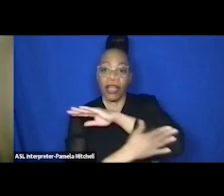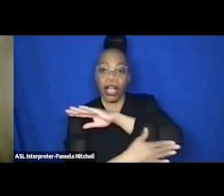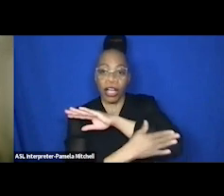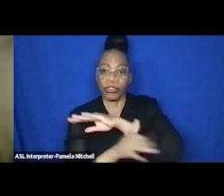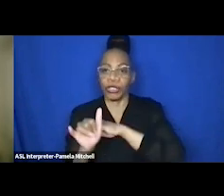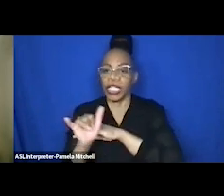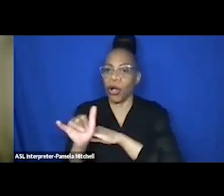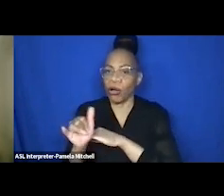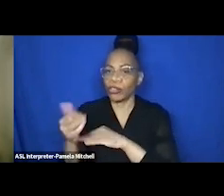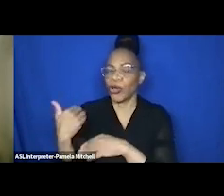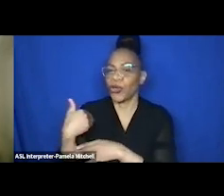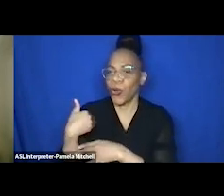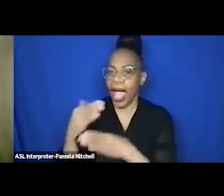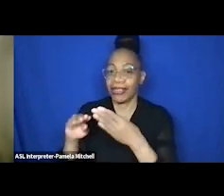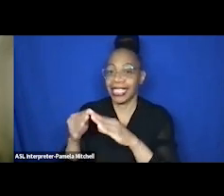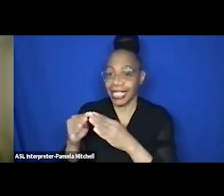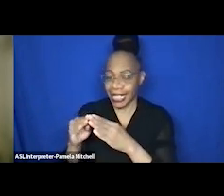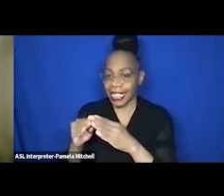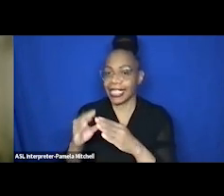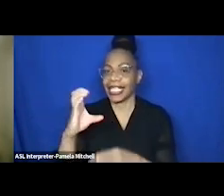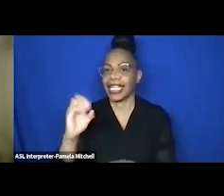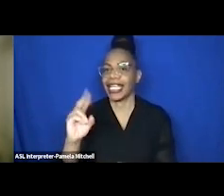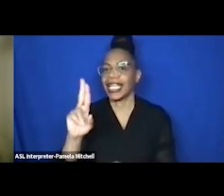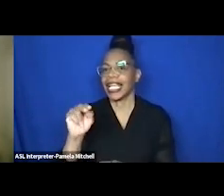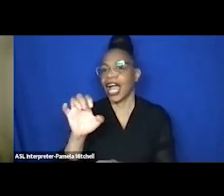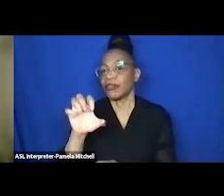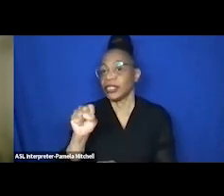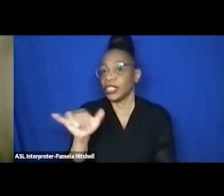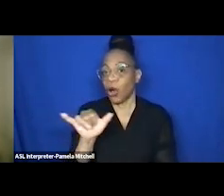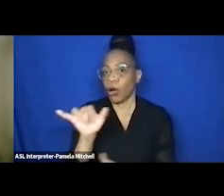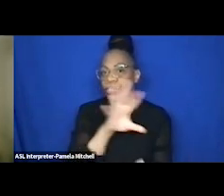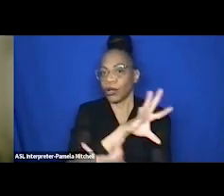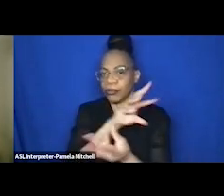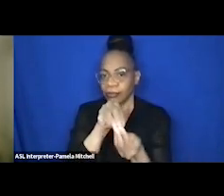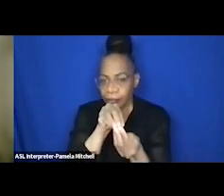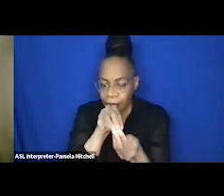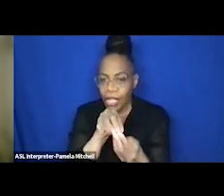and some urban counties as well. So there's varying levels of differences